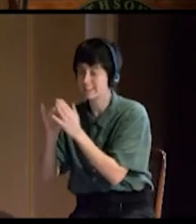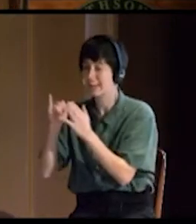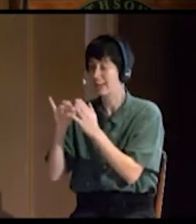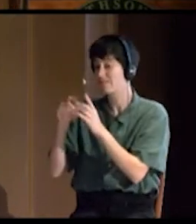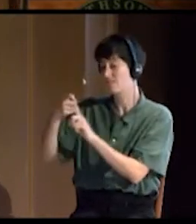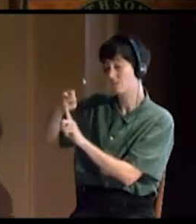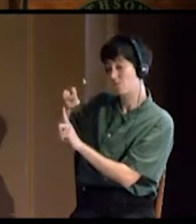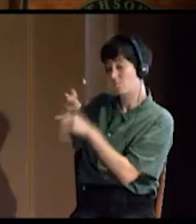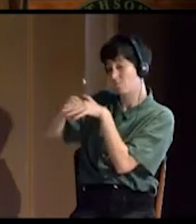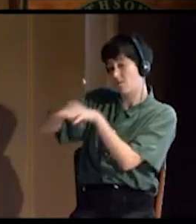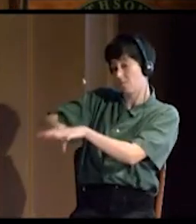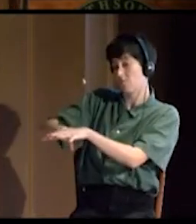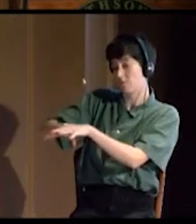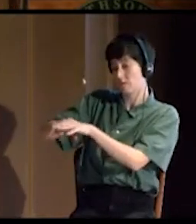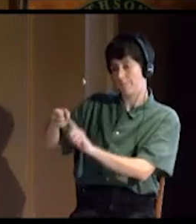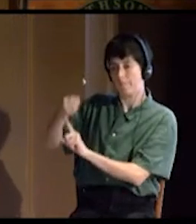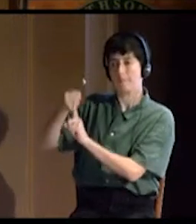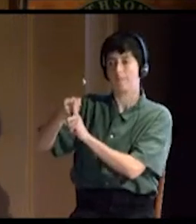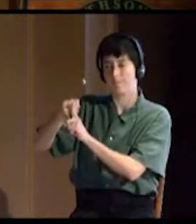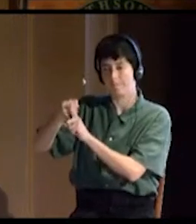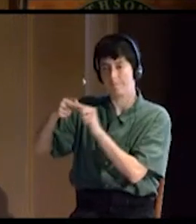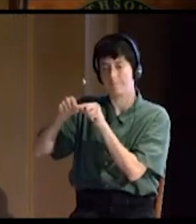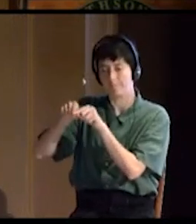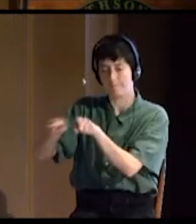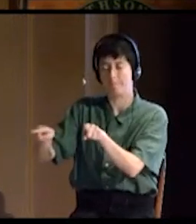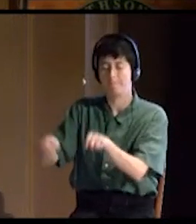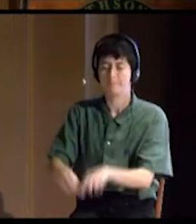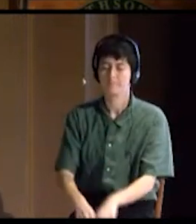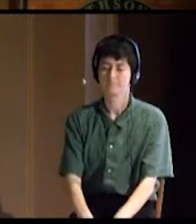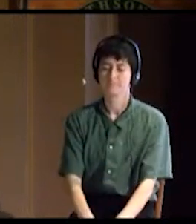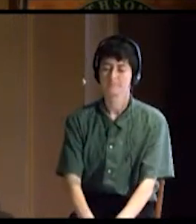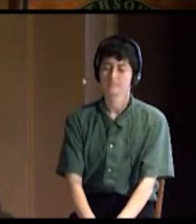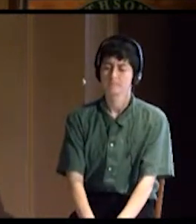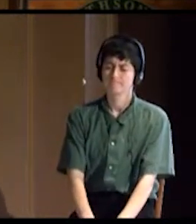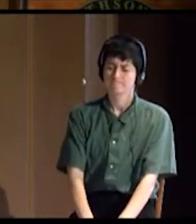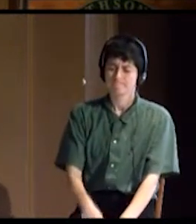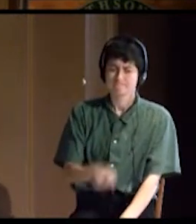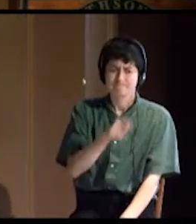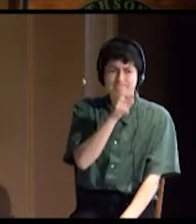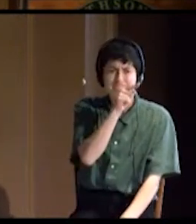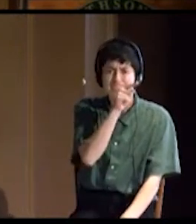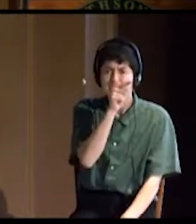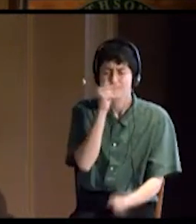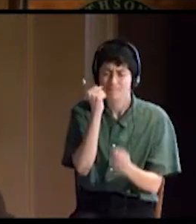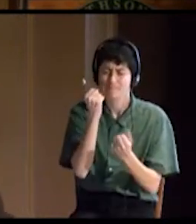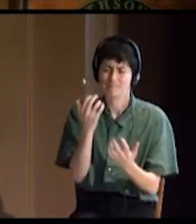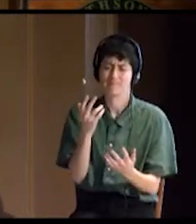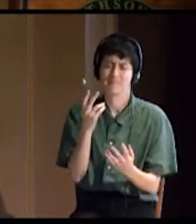especially my Buck Fellowship mentors Jun wen and Liz Zimmer who were very supportive